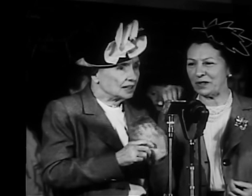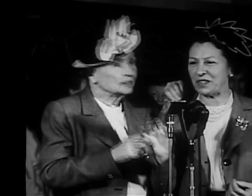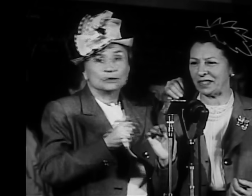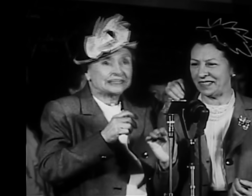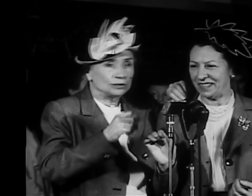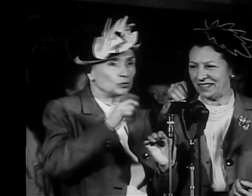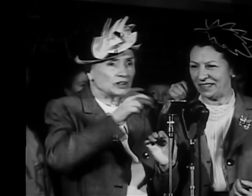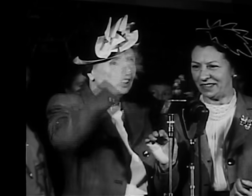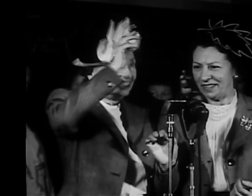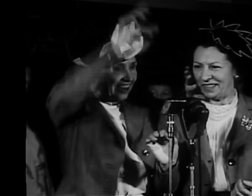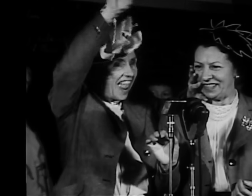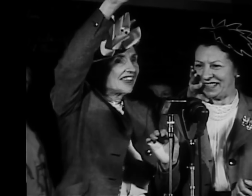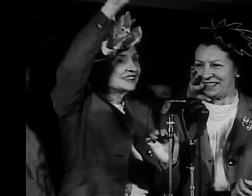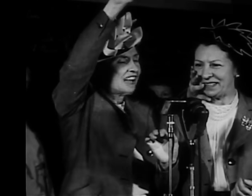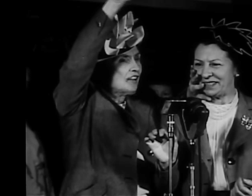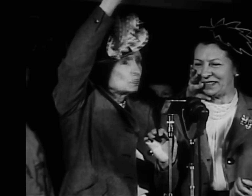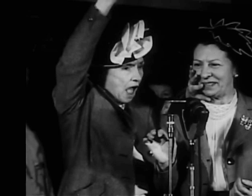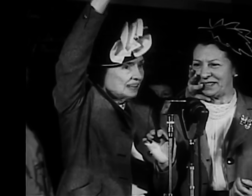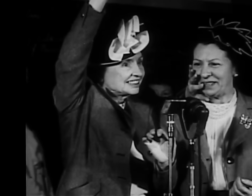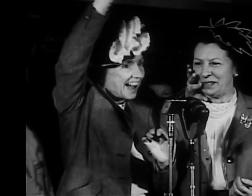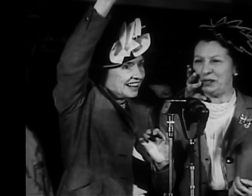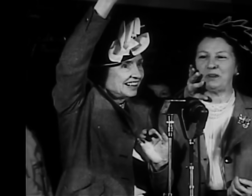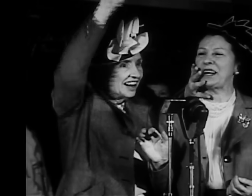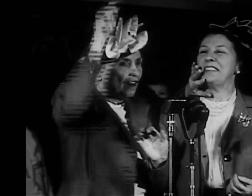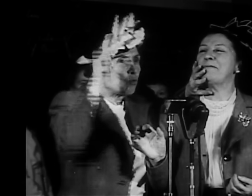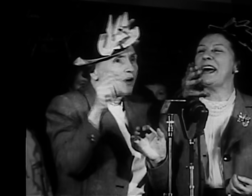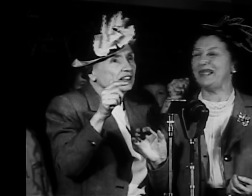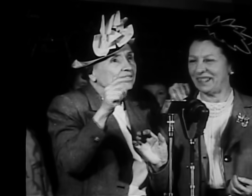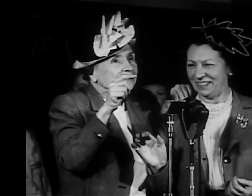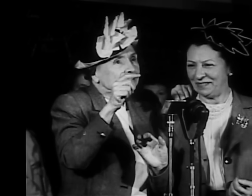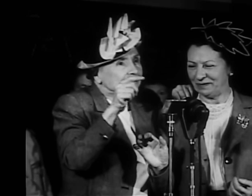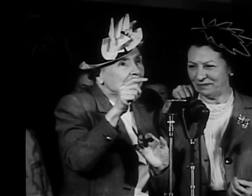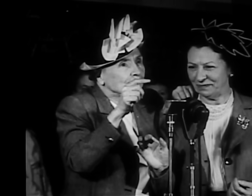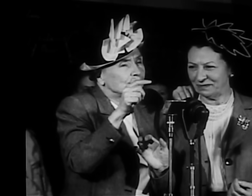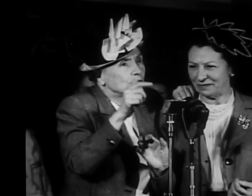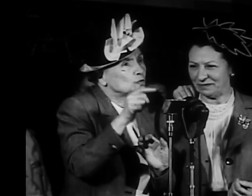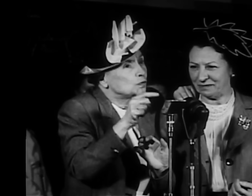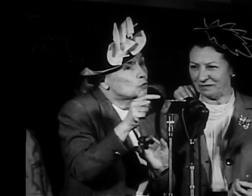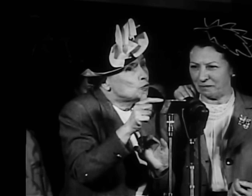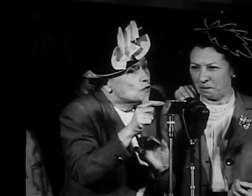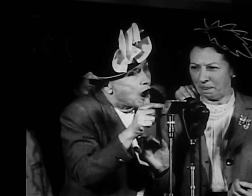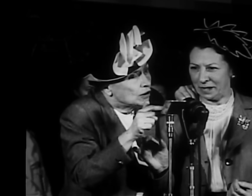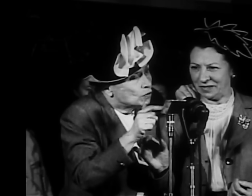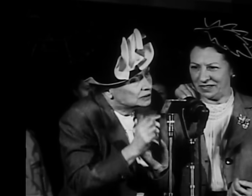we needed to give this person a voice. We couldn't recognise the immense joy Keller must have felt finally being able